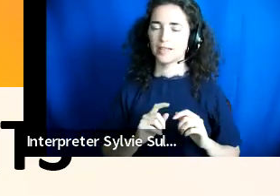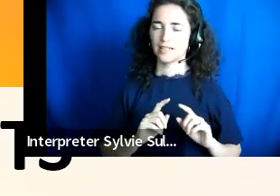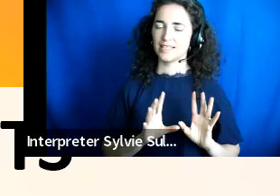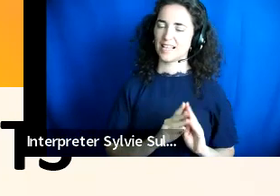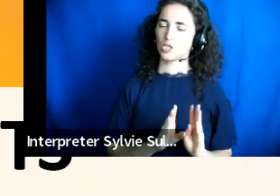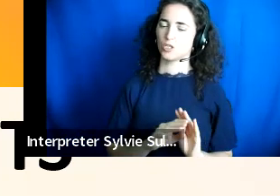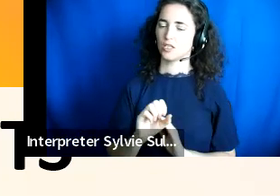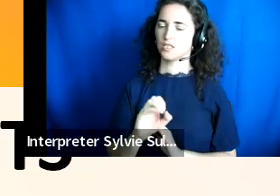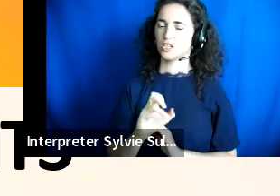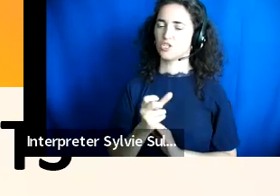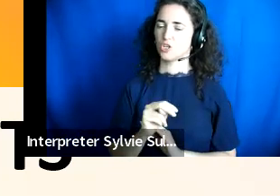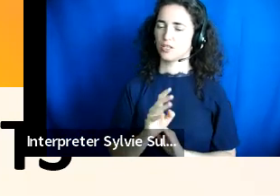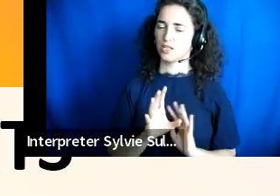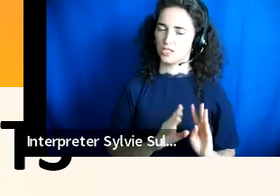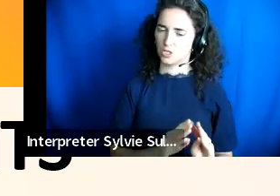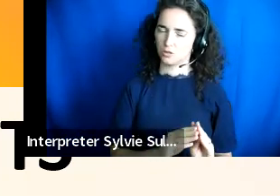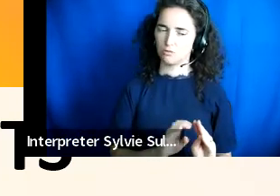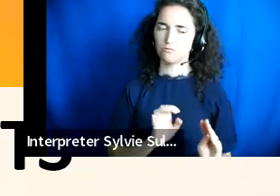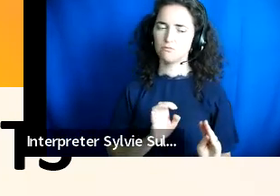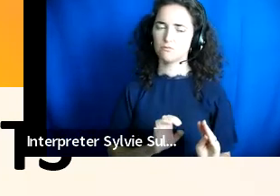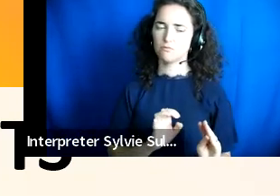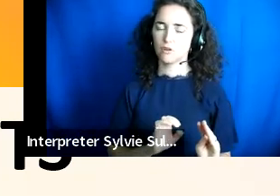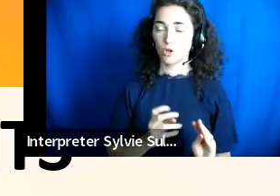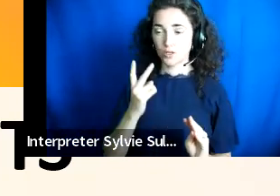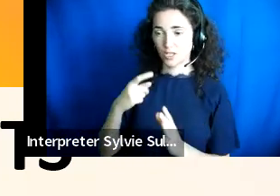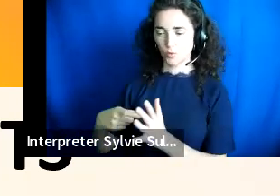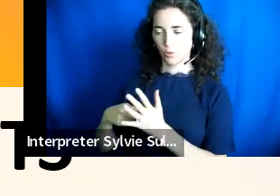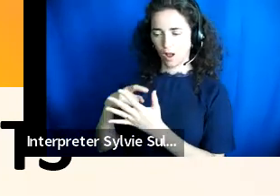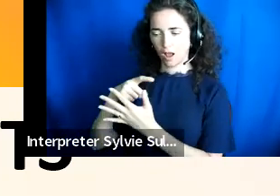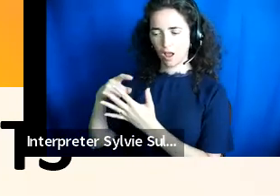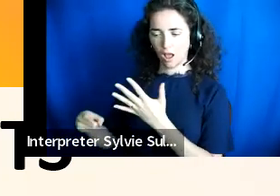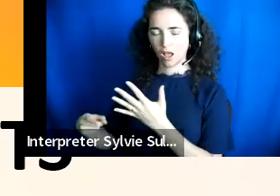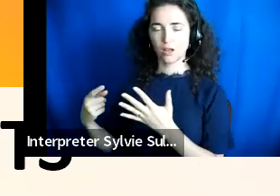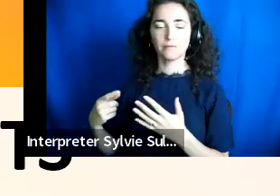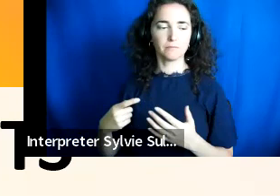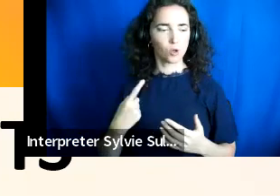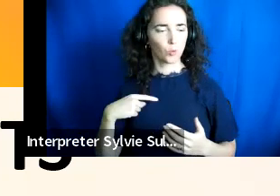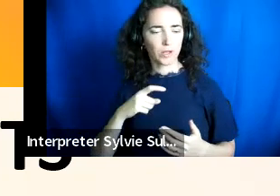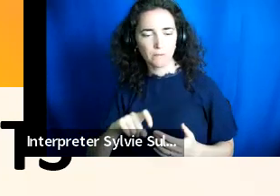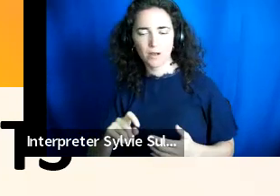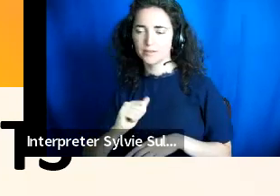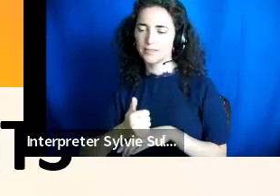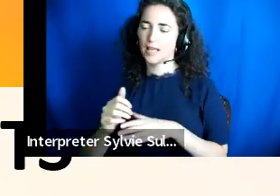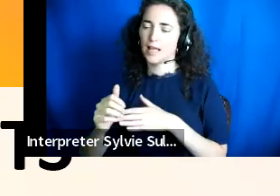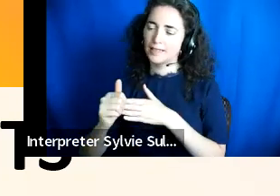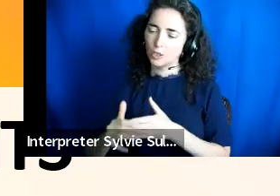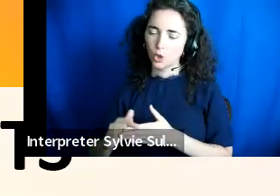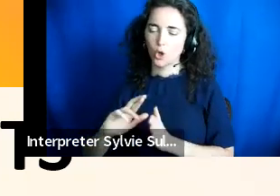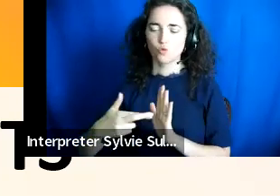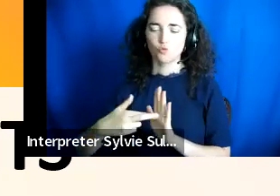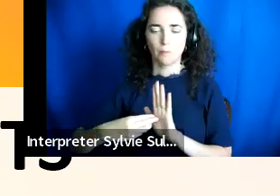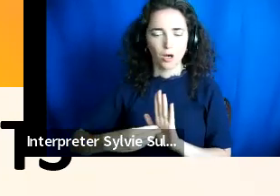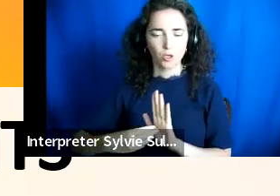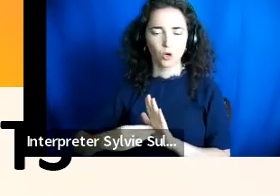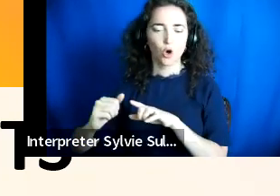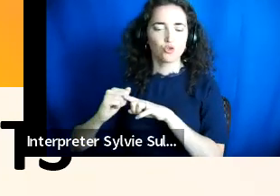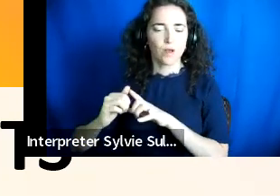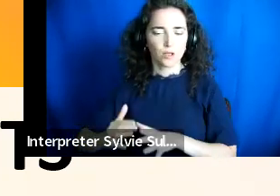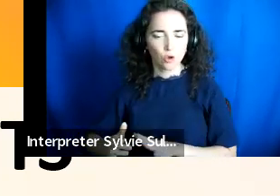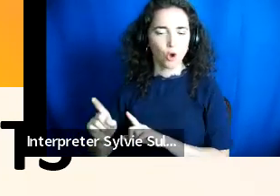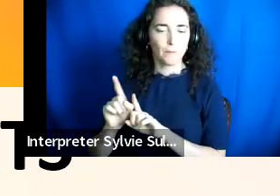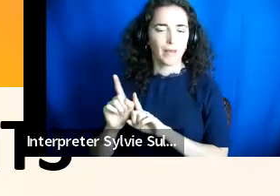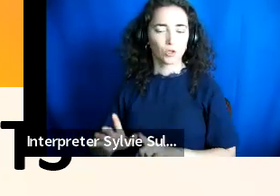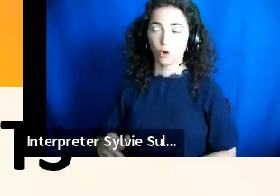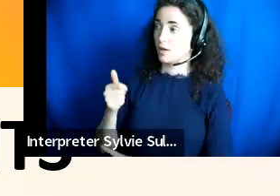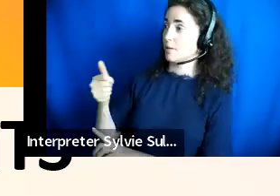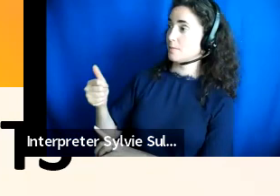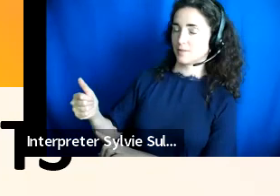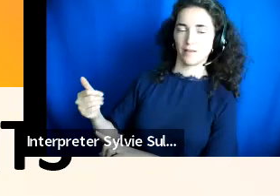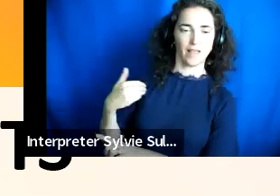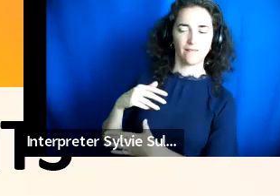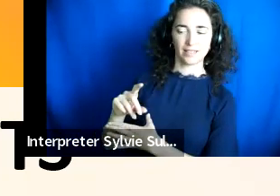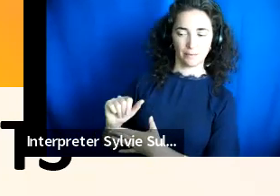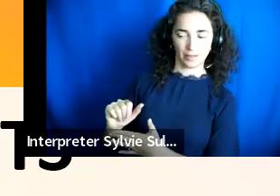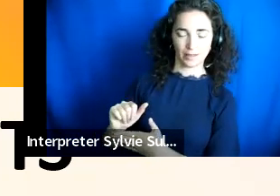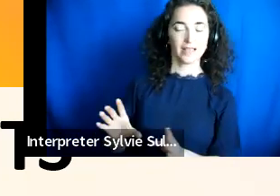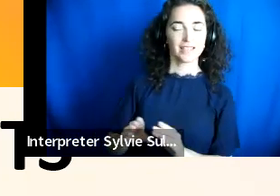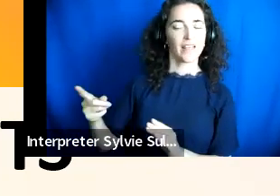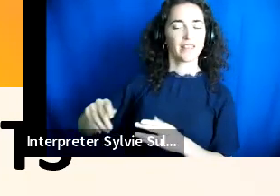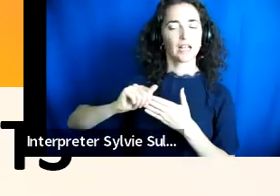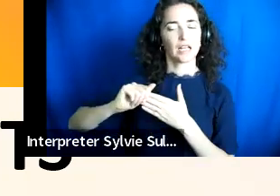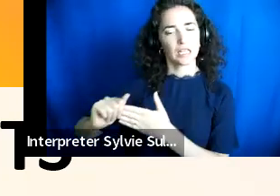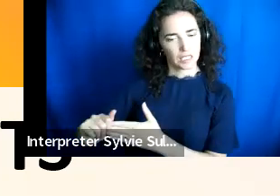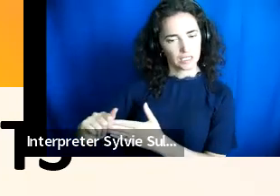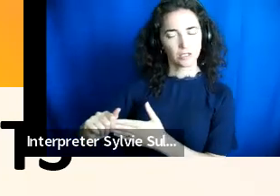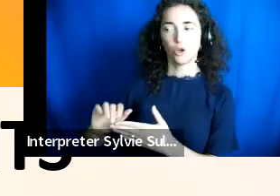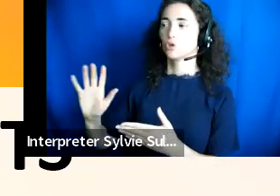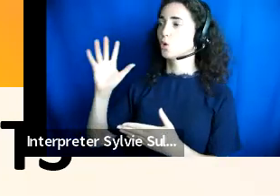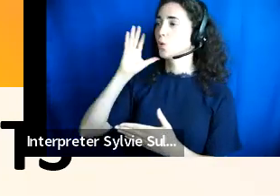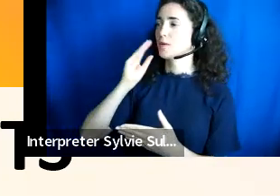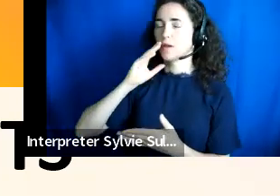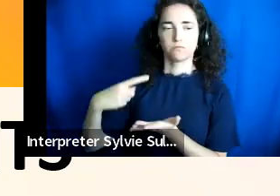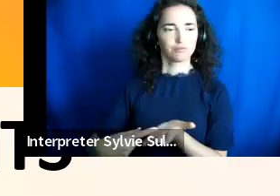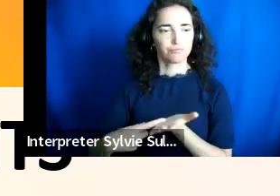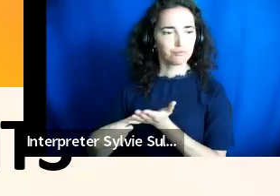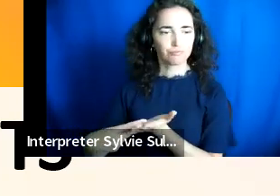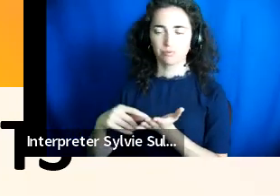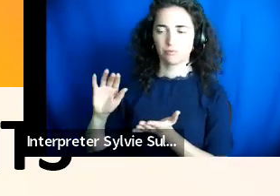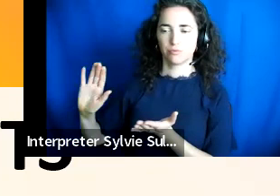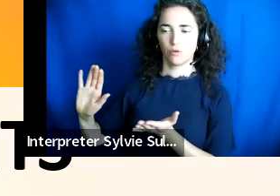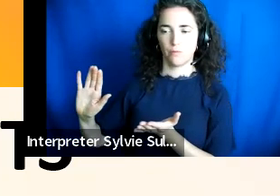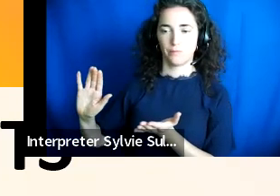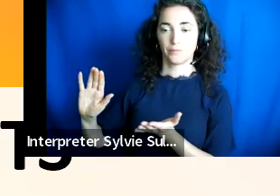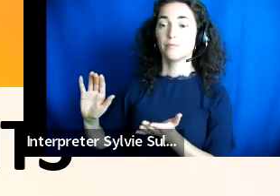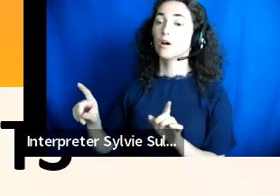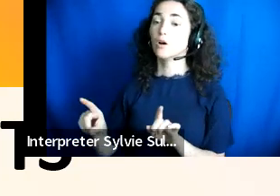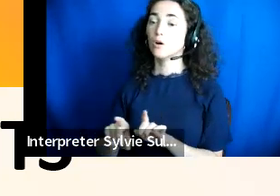So like. we go back to this, those requirements that we have leaders role models train, you know, mentors that are that are individuals with disabilities, leading these sessions and discussing the their first hand experiences, but also empowering and teaching